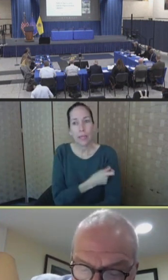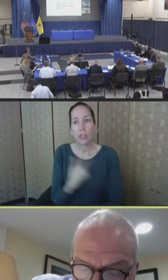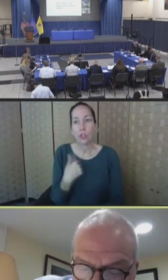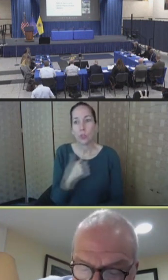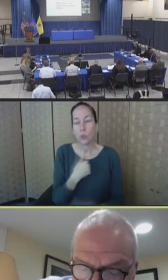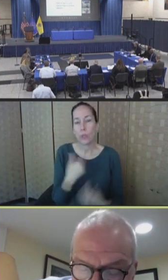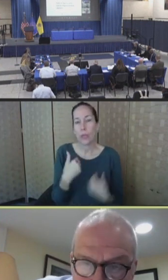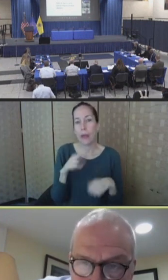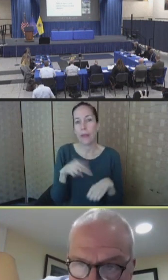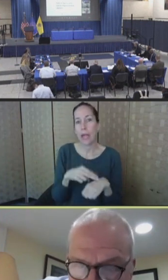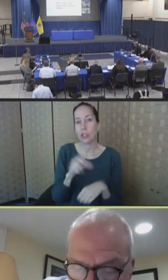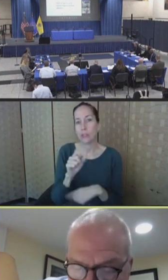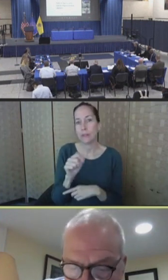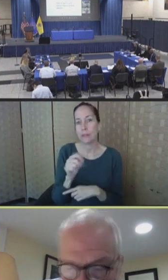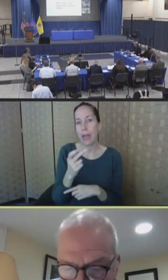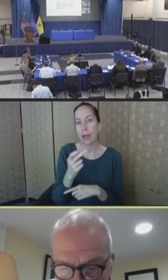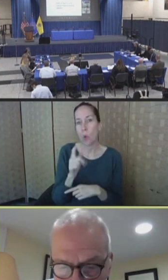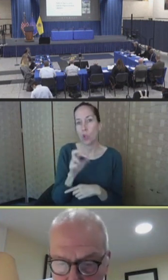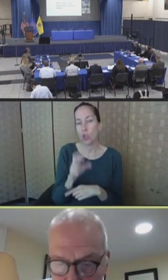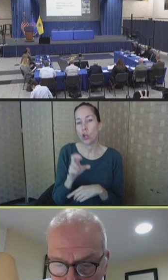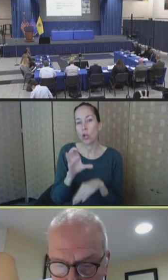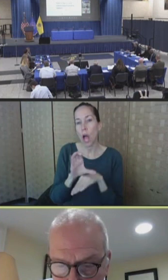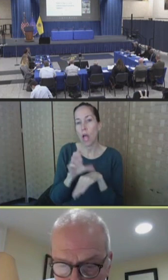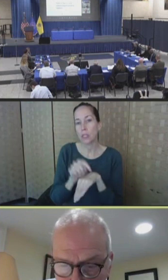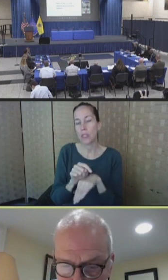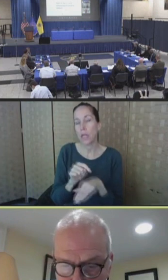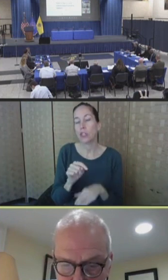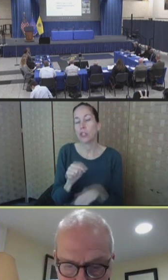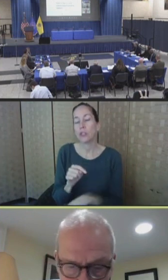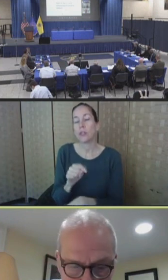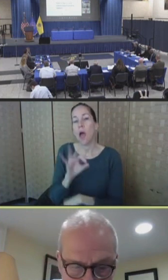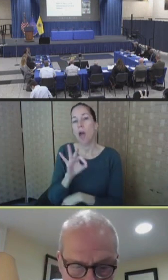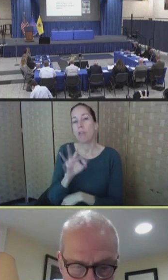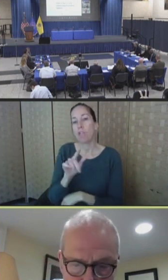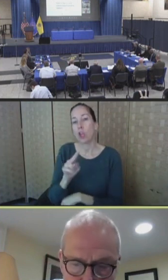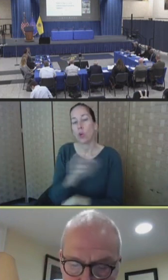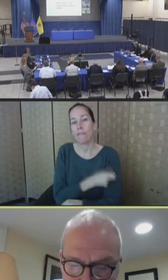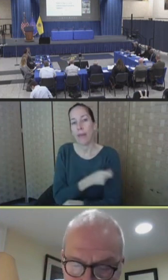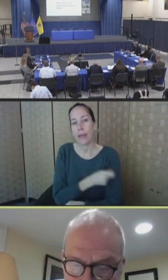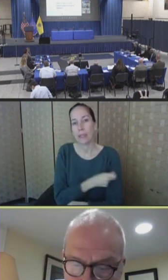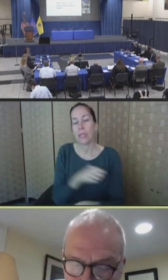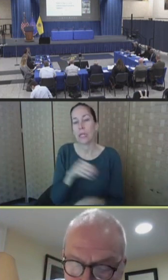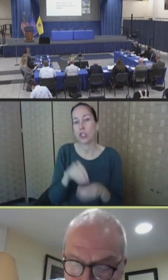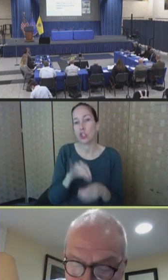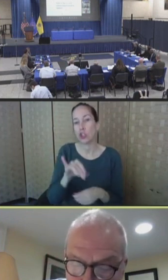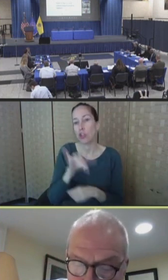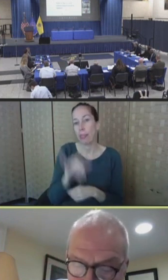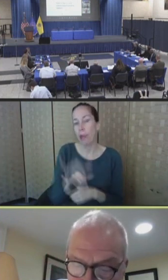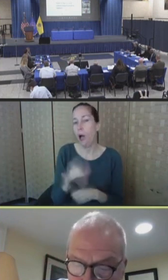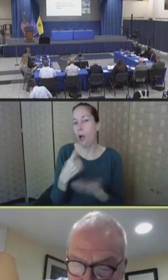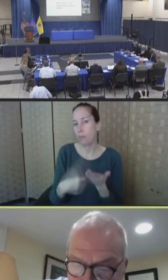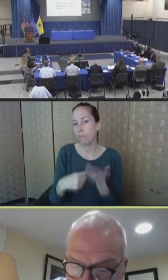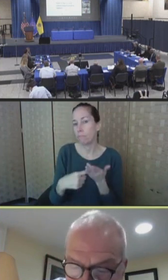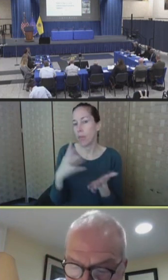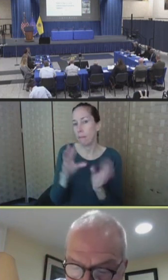Consultation of influenza vaccination in older adults in July. And also in July,